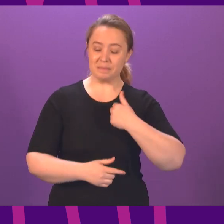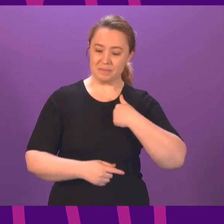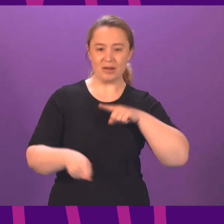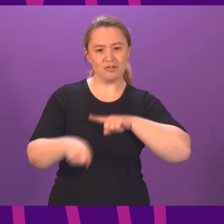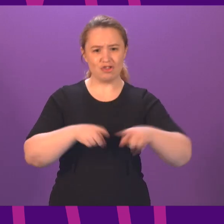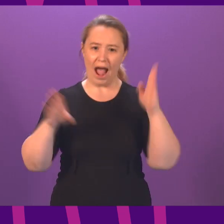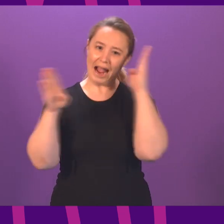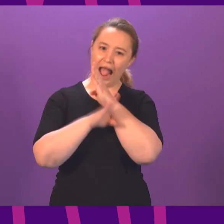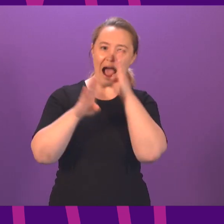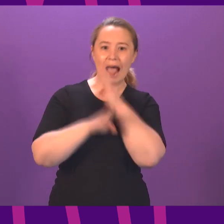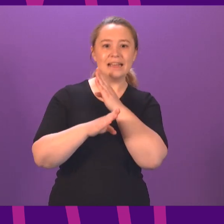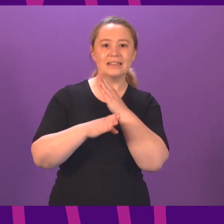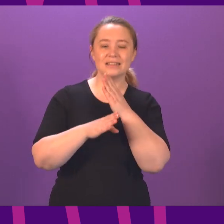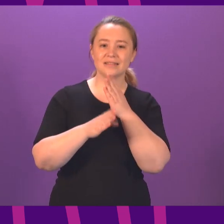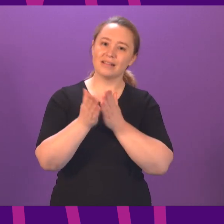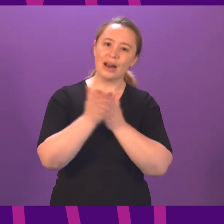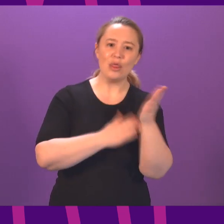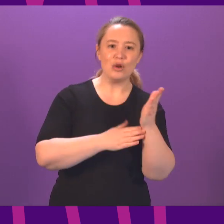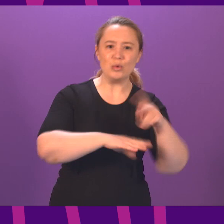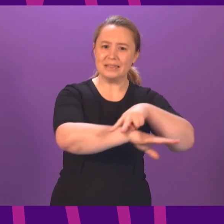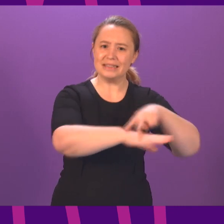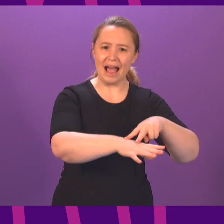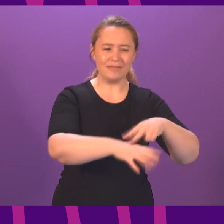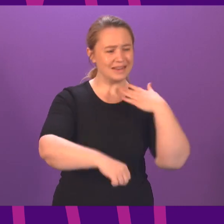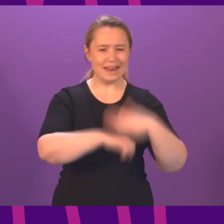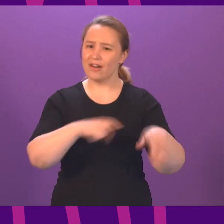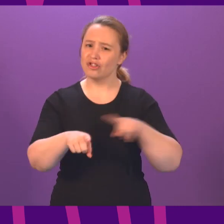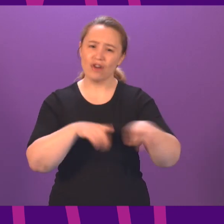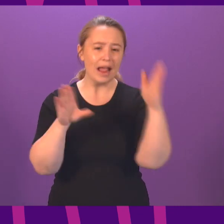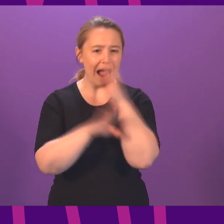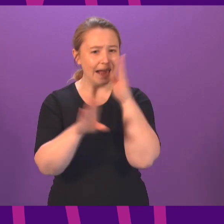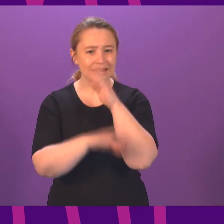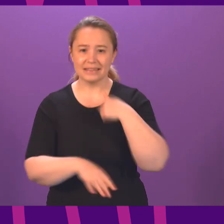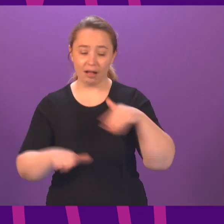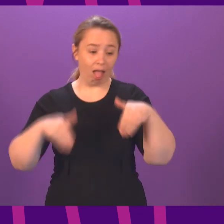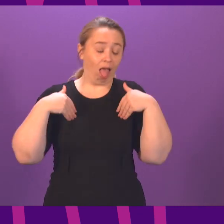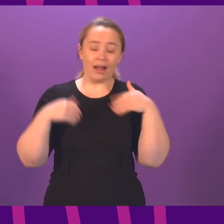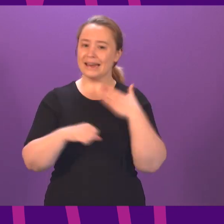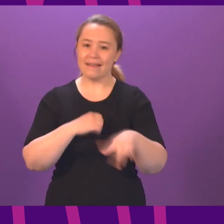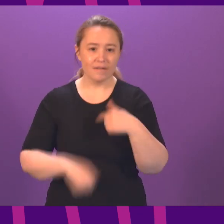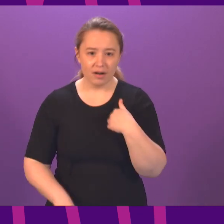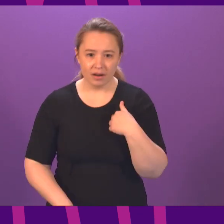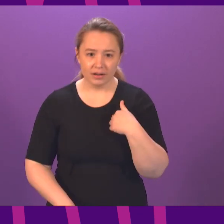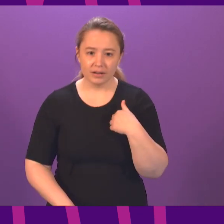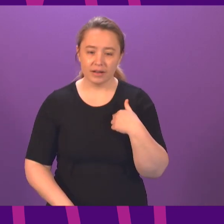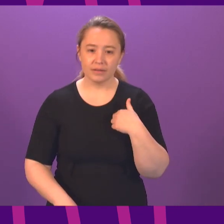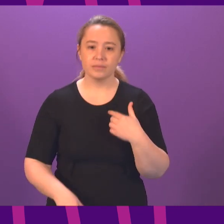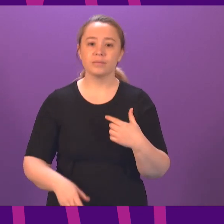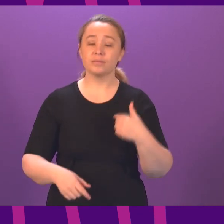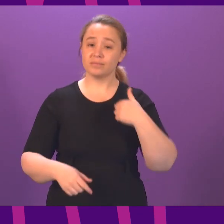to hide on a single day since the pandemic struck. In fact, on many of the days when,